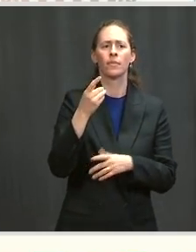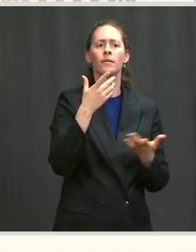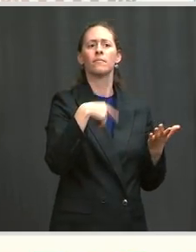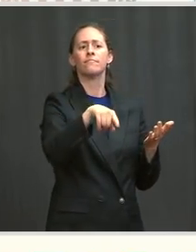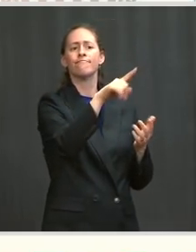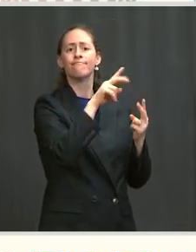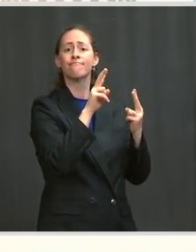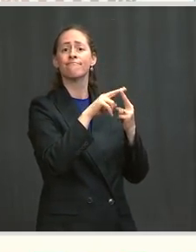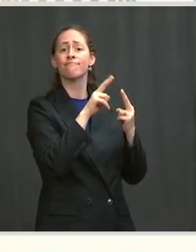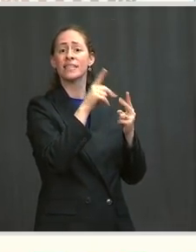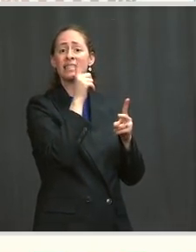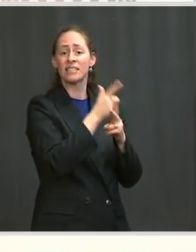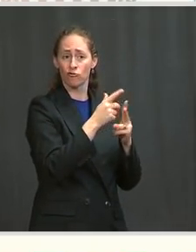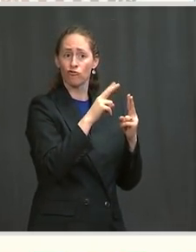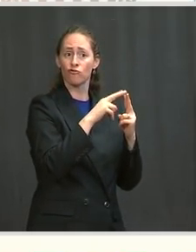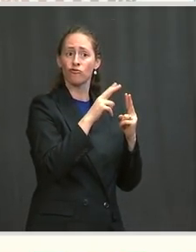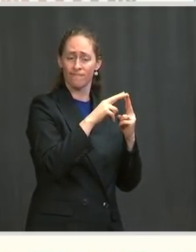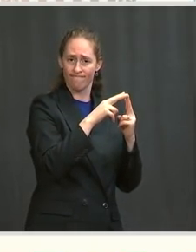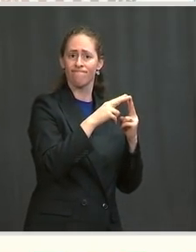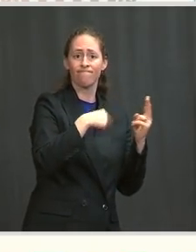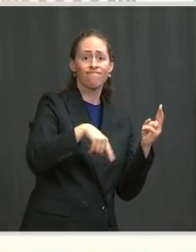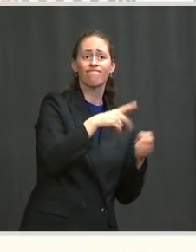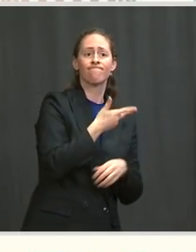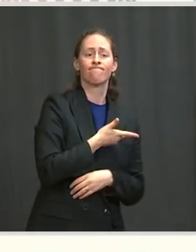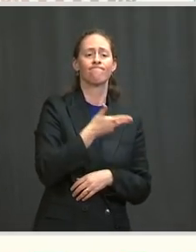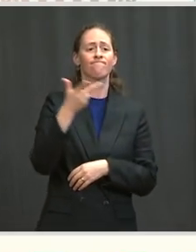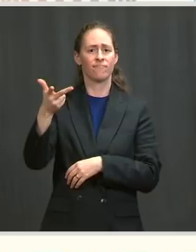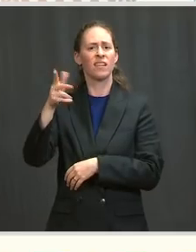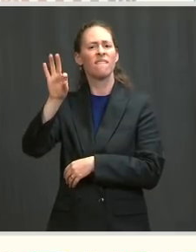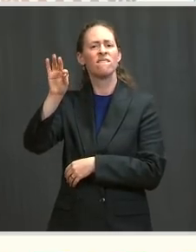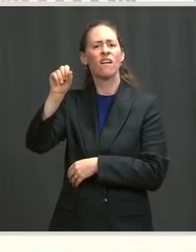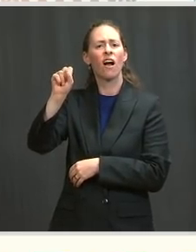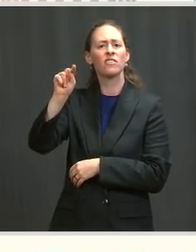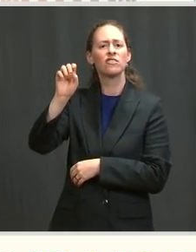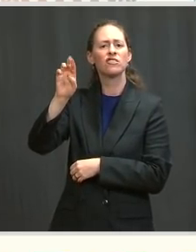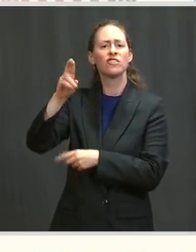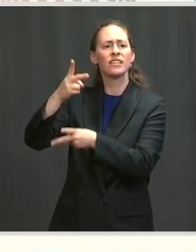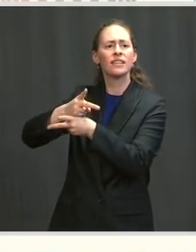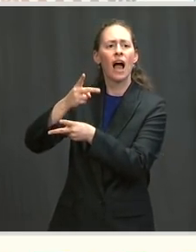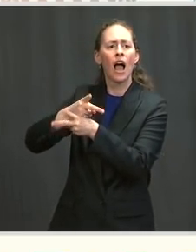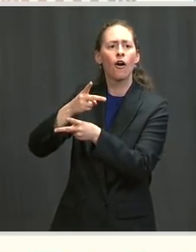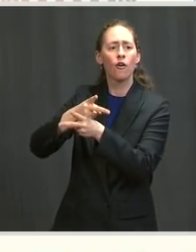and are part of the foster care system. They have been with my family for a little over two years,